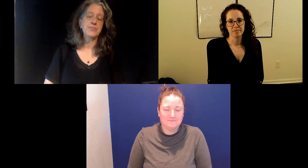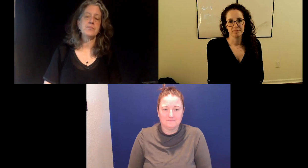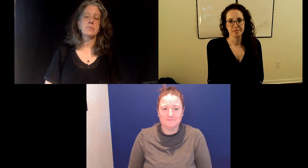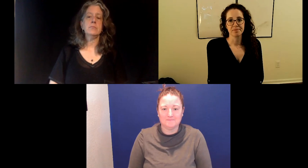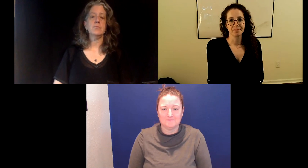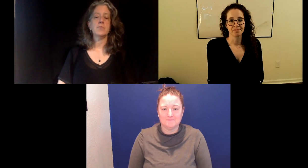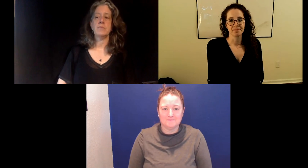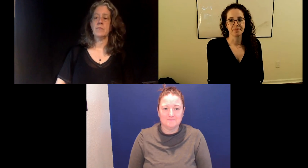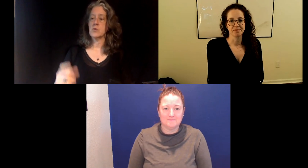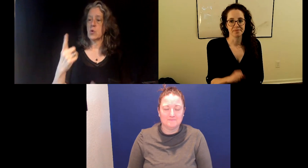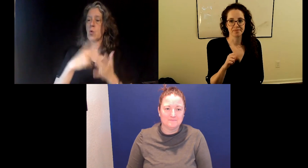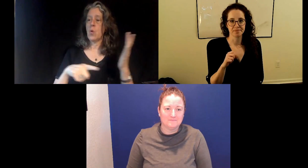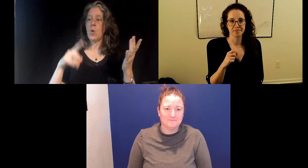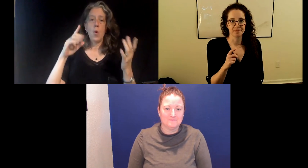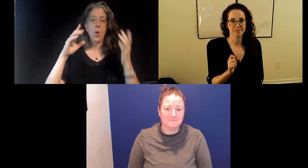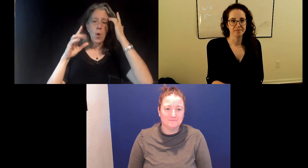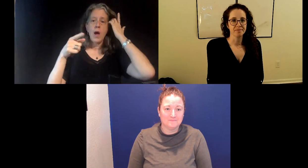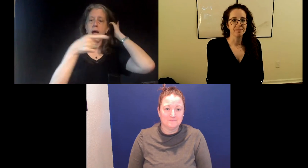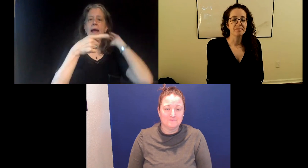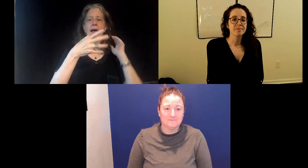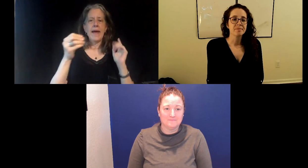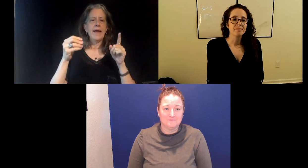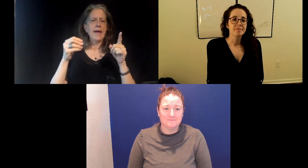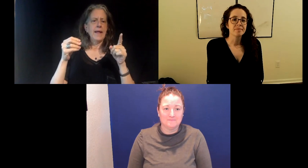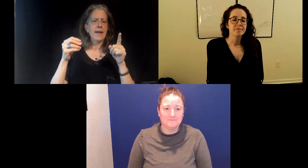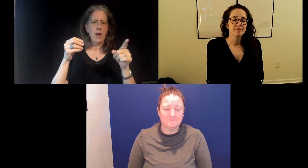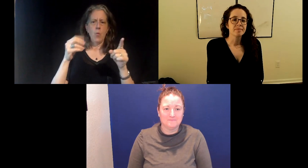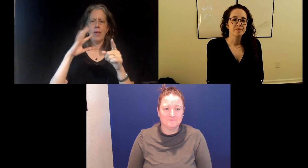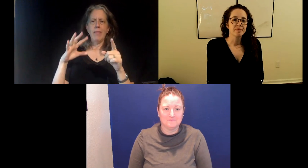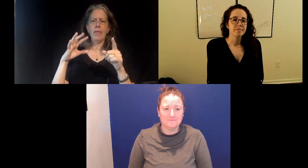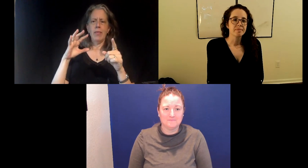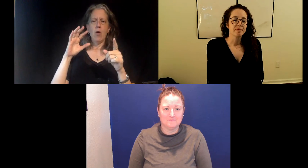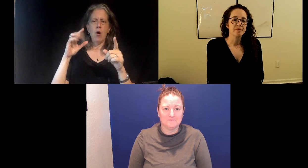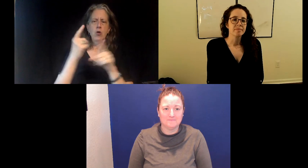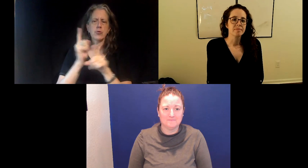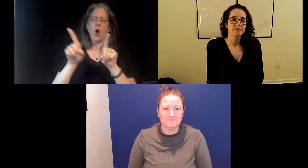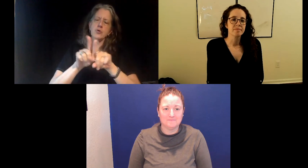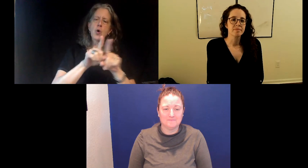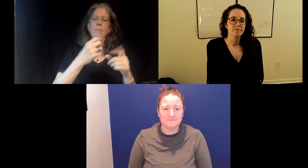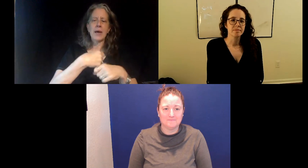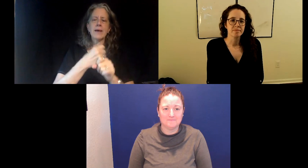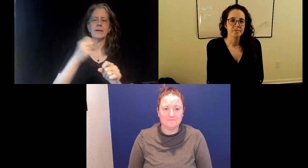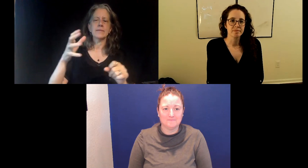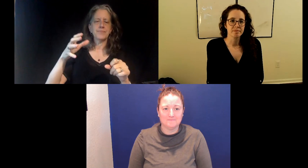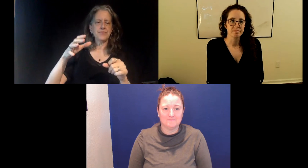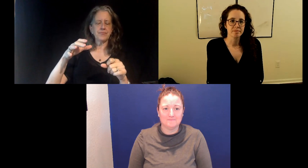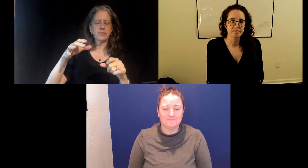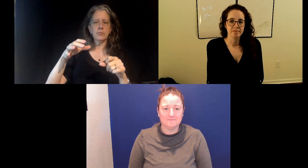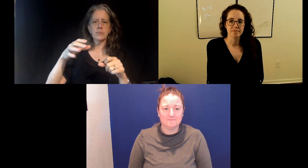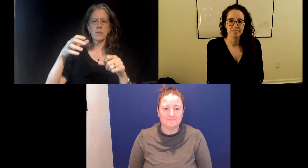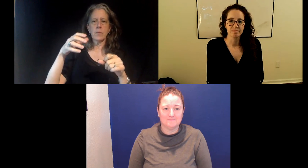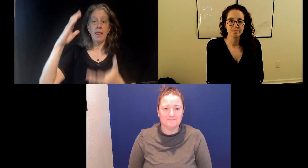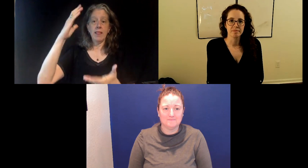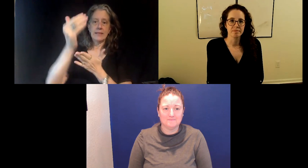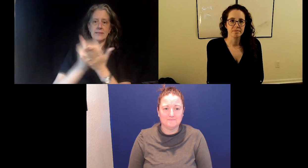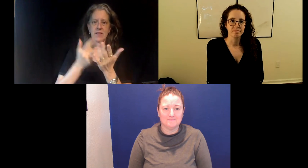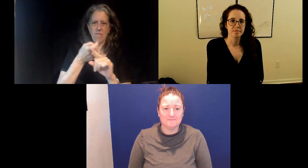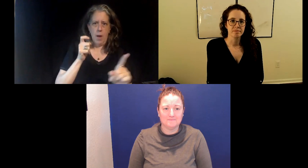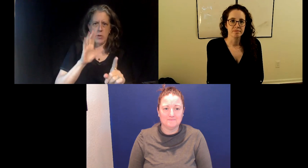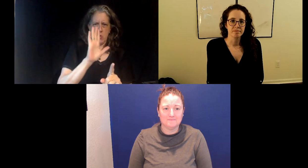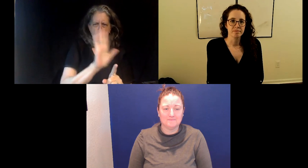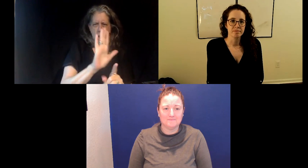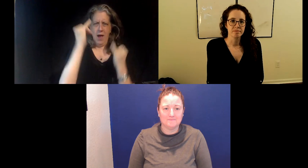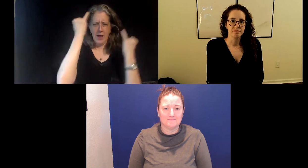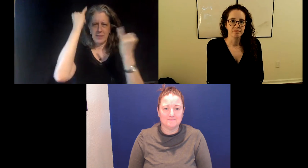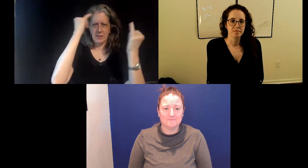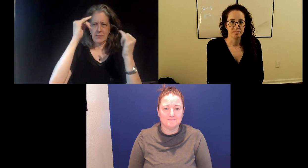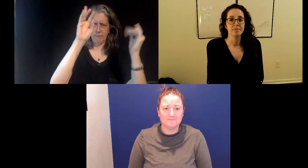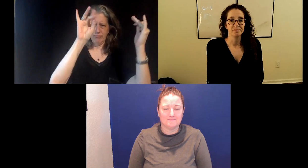and we'll try our best to help you out um so um i would um also i wanted to make um a list from your